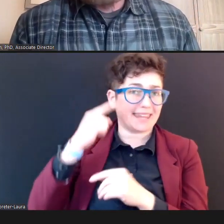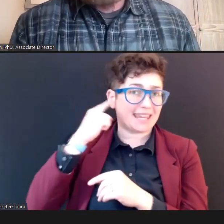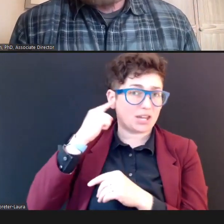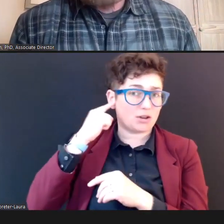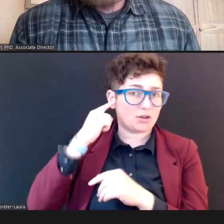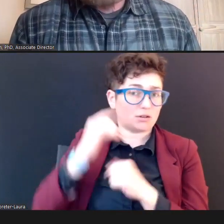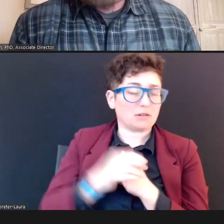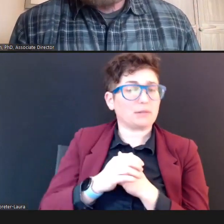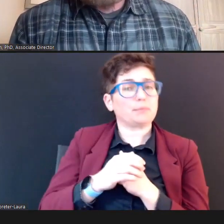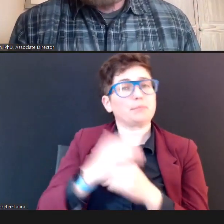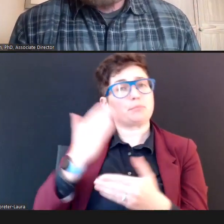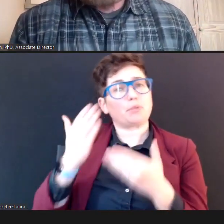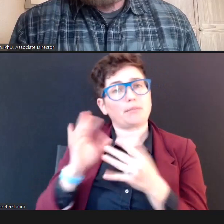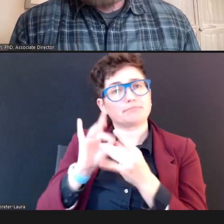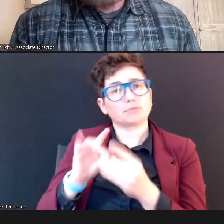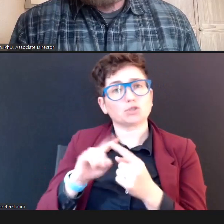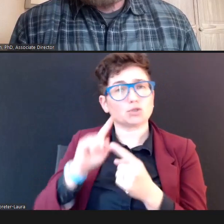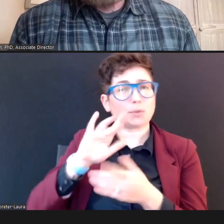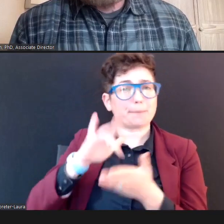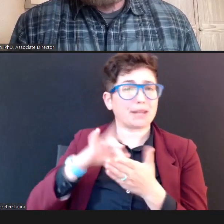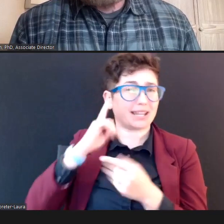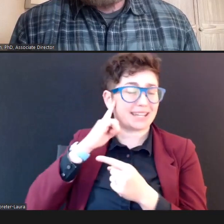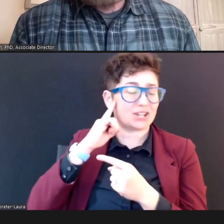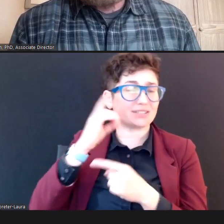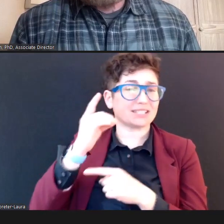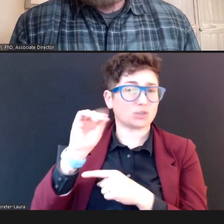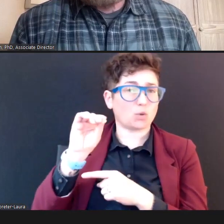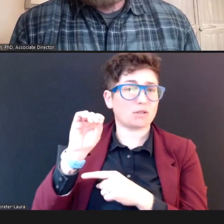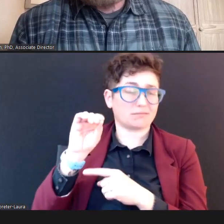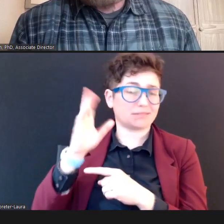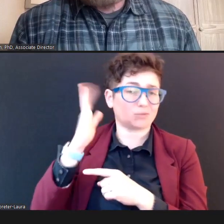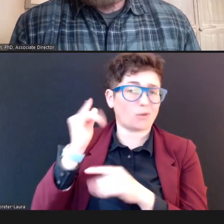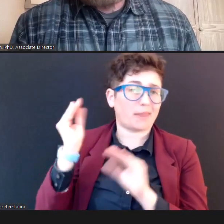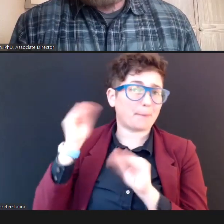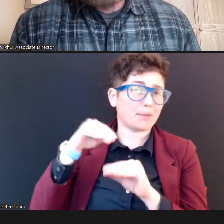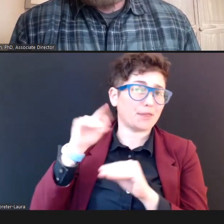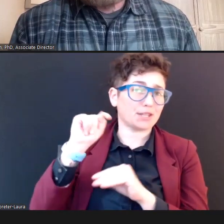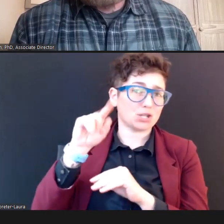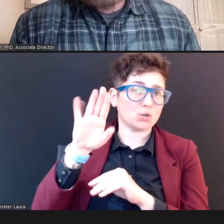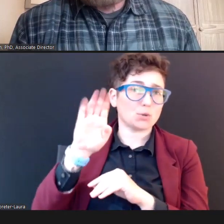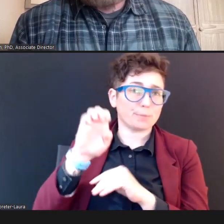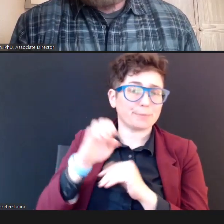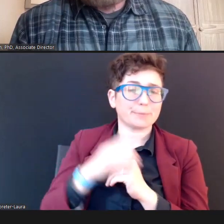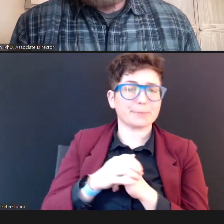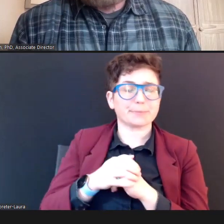probably due to midar disorder for which